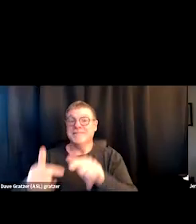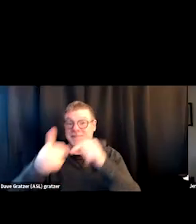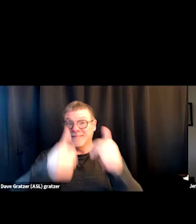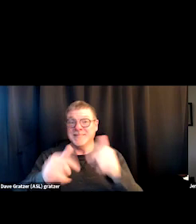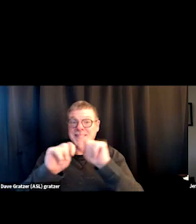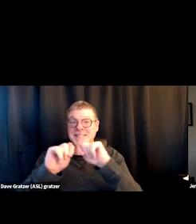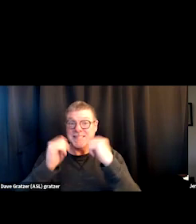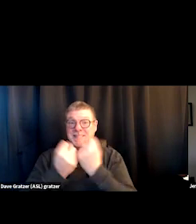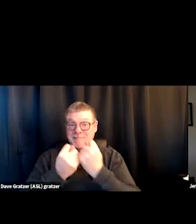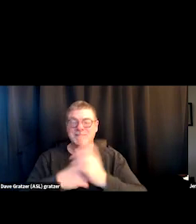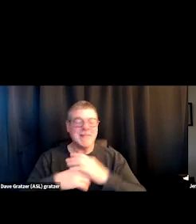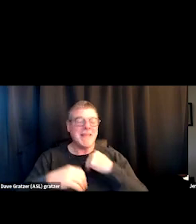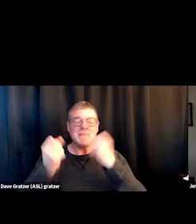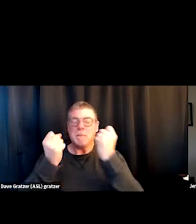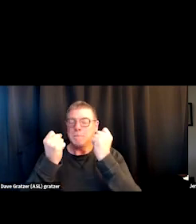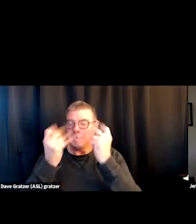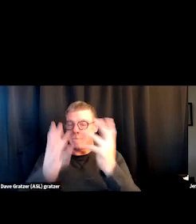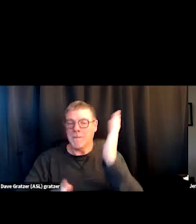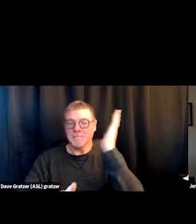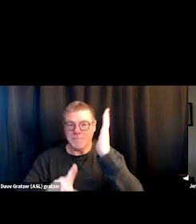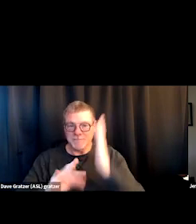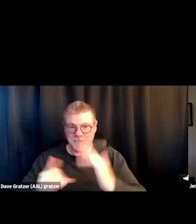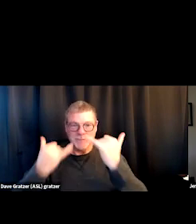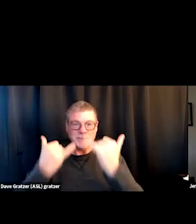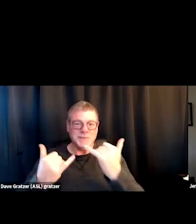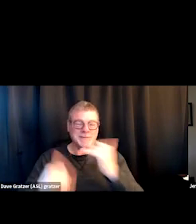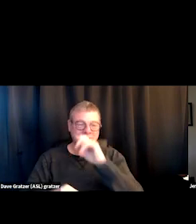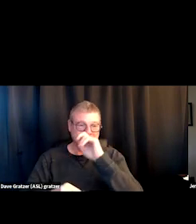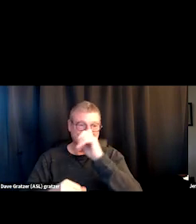We have a number of guest presenters today. So next slide.